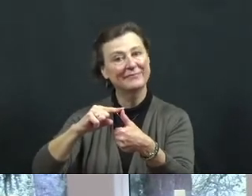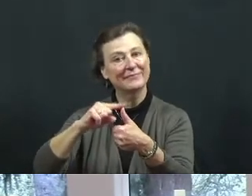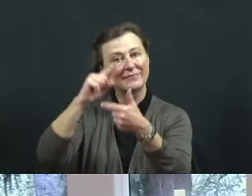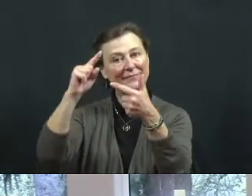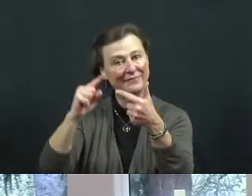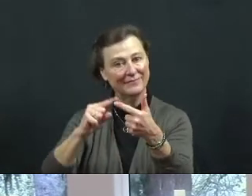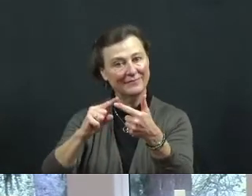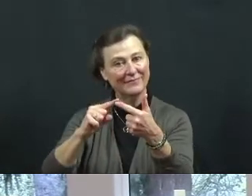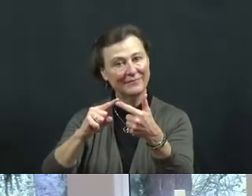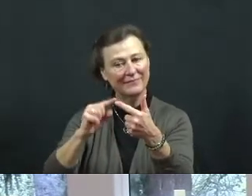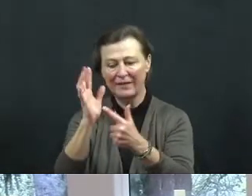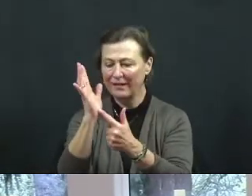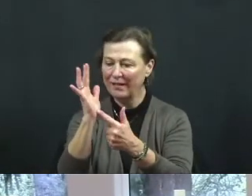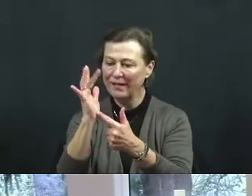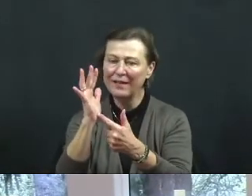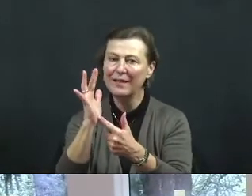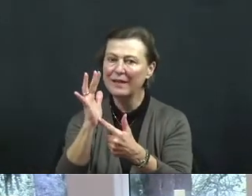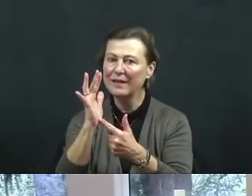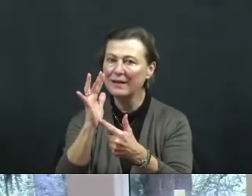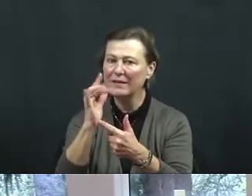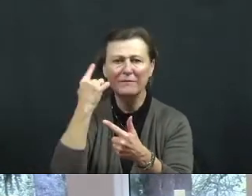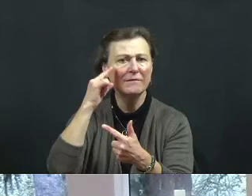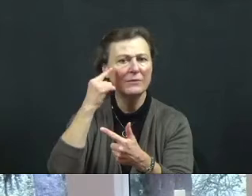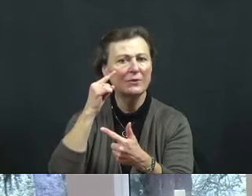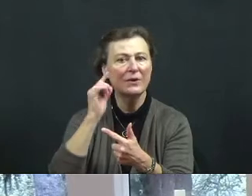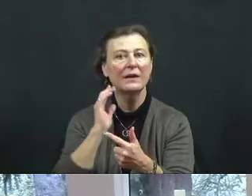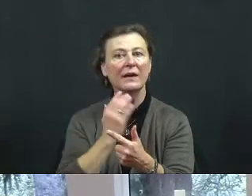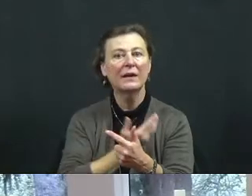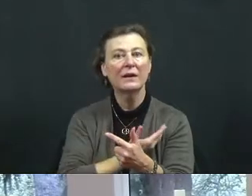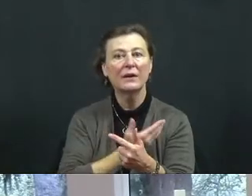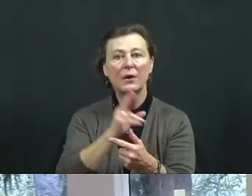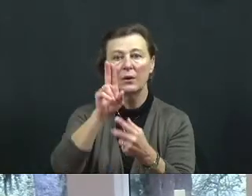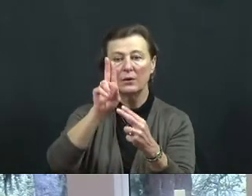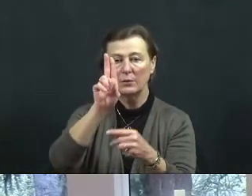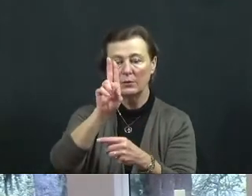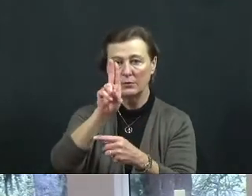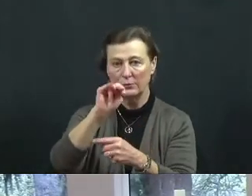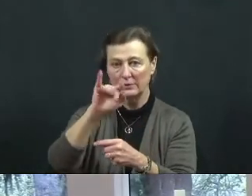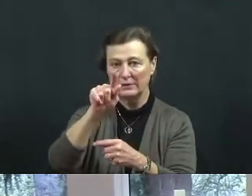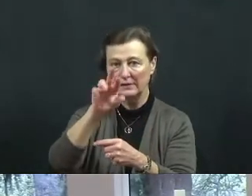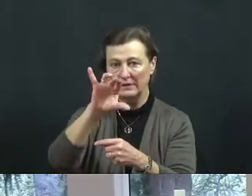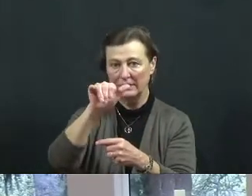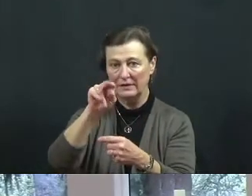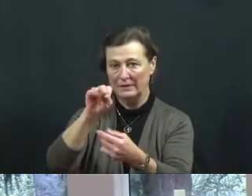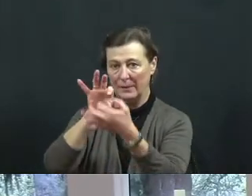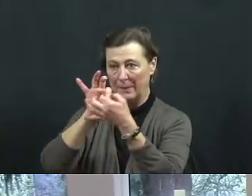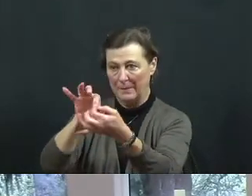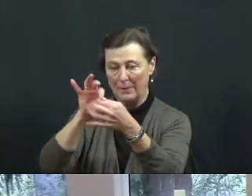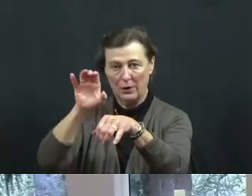The second chalice, we light for our Unitarian partner church in Simenfalva, Transylvania, Romania.